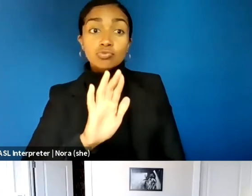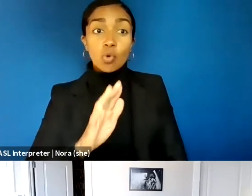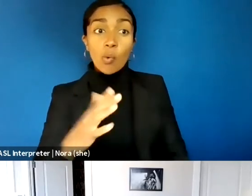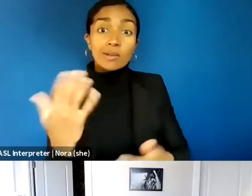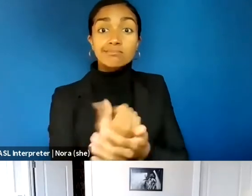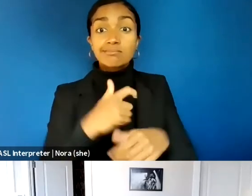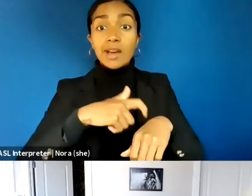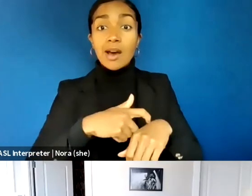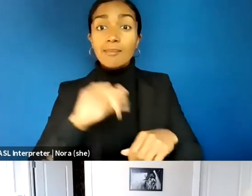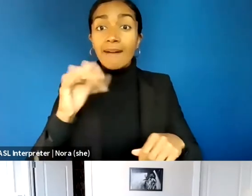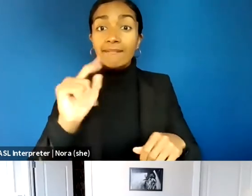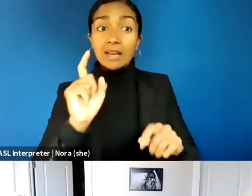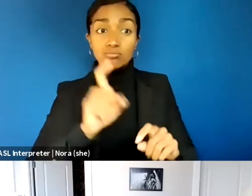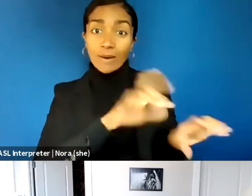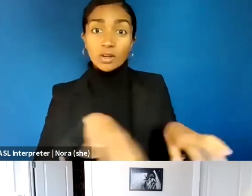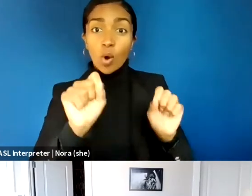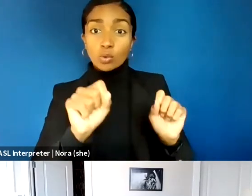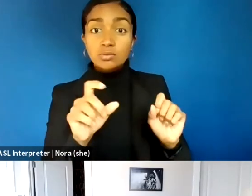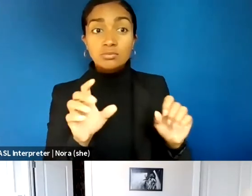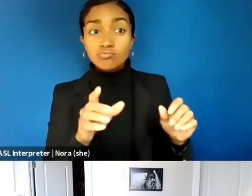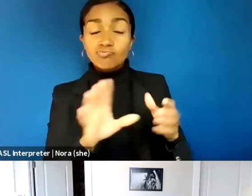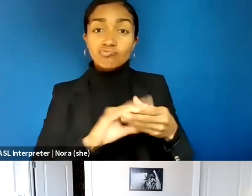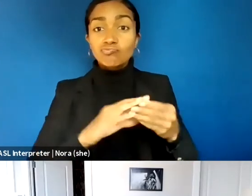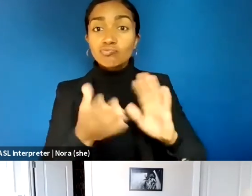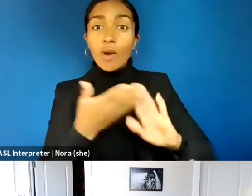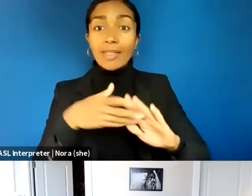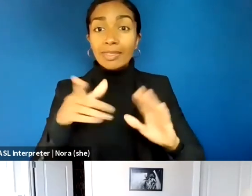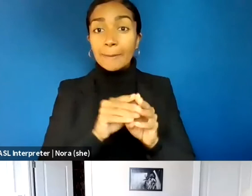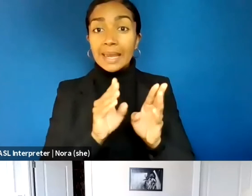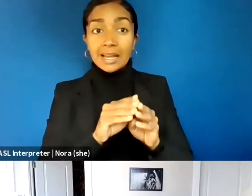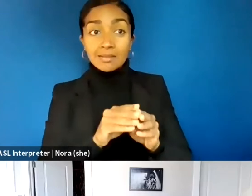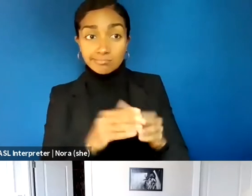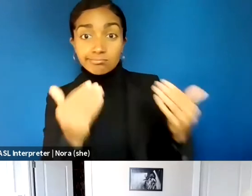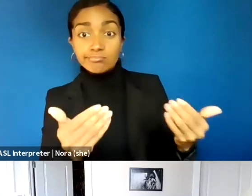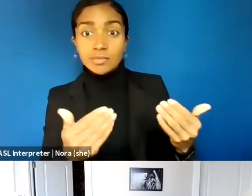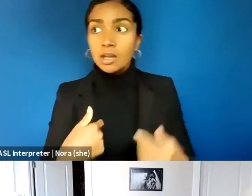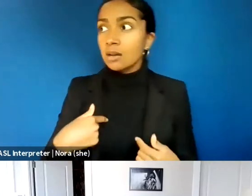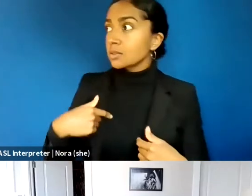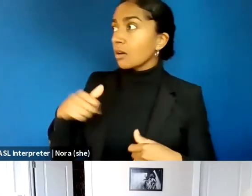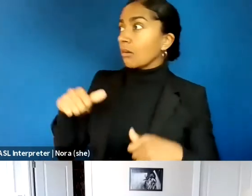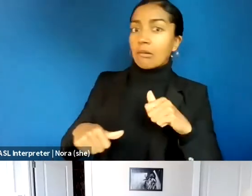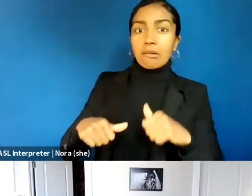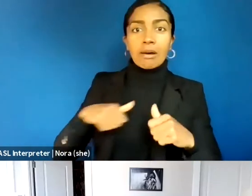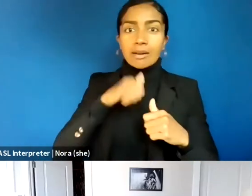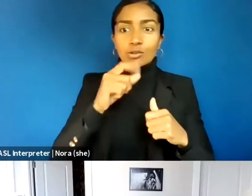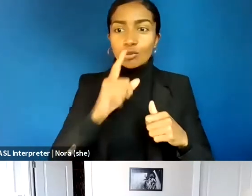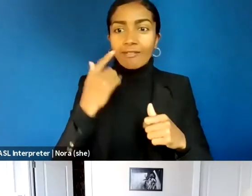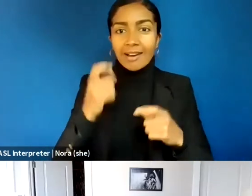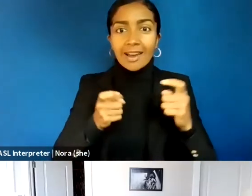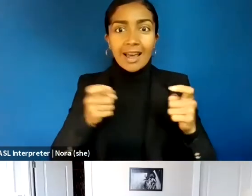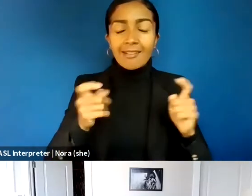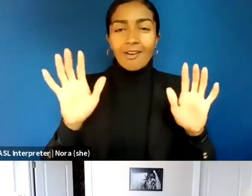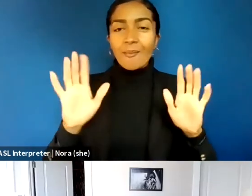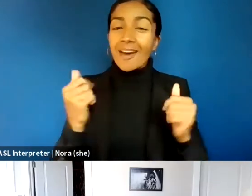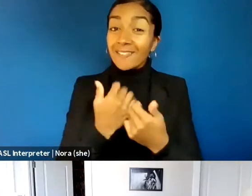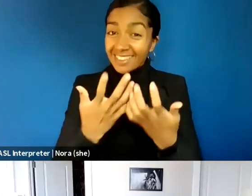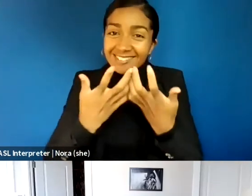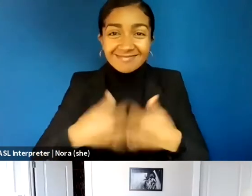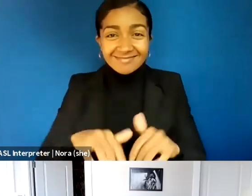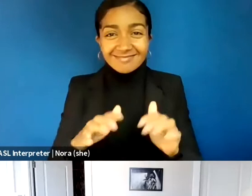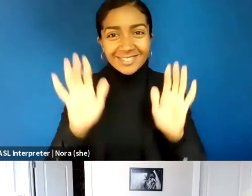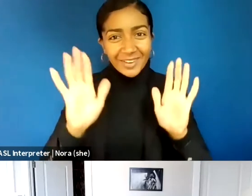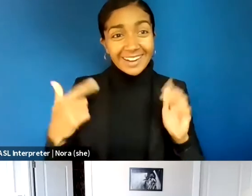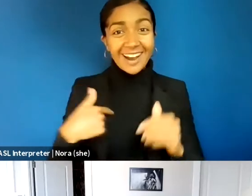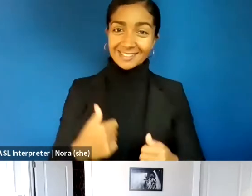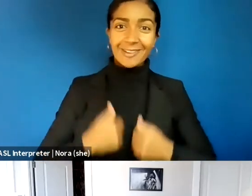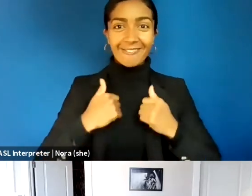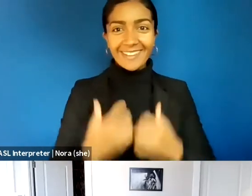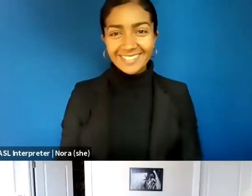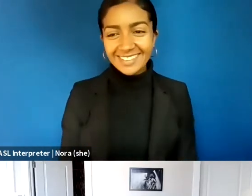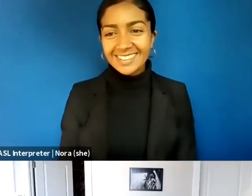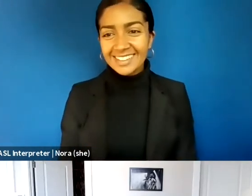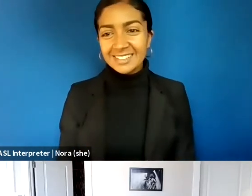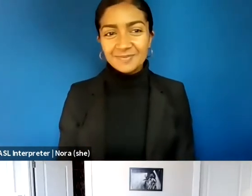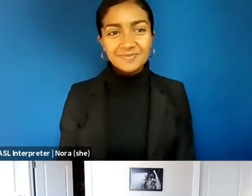Jafet Martinez-Molina: No. I had got a warning. I got a warning. But still.